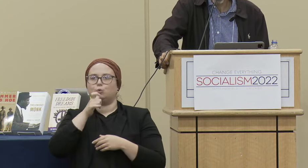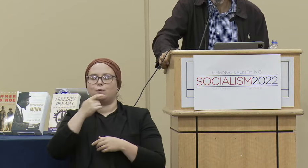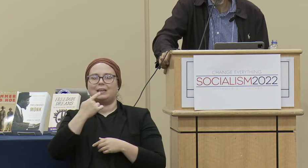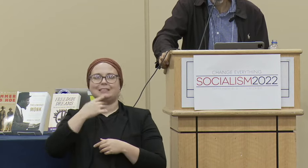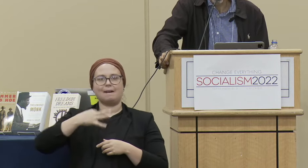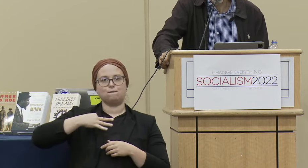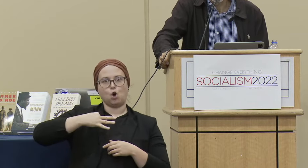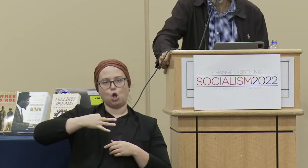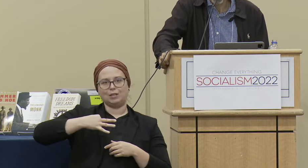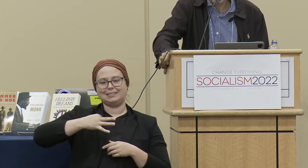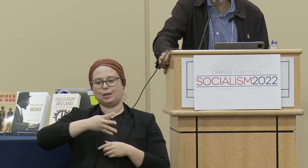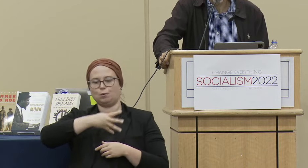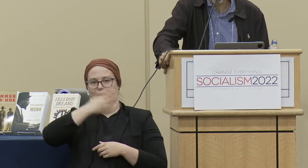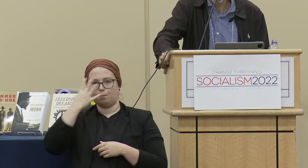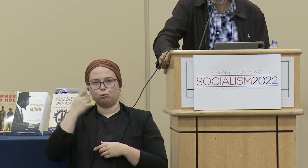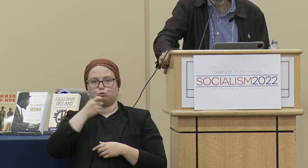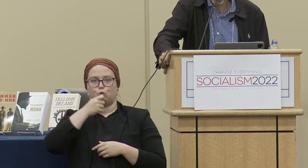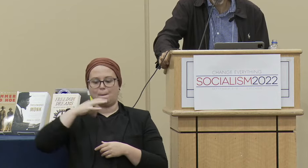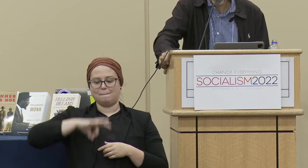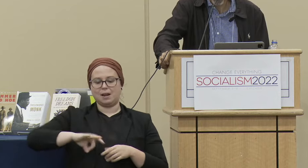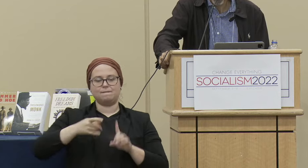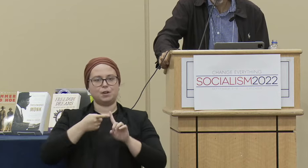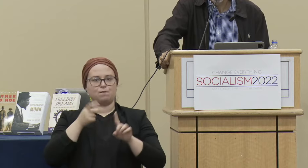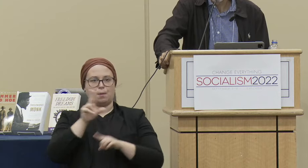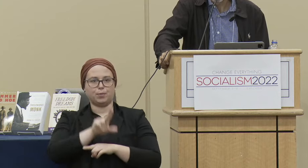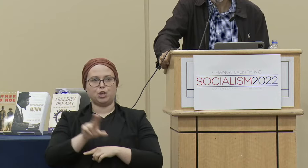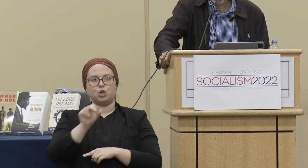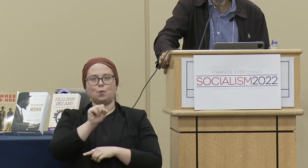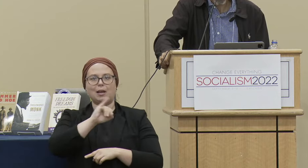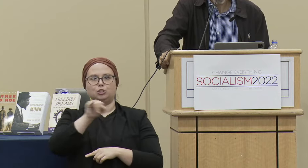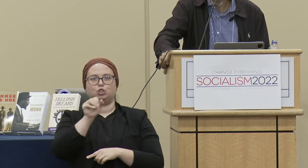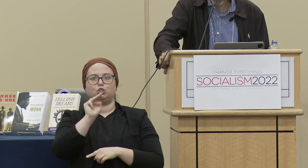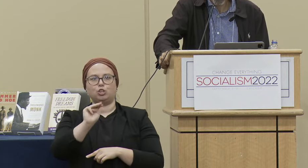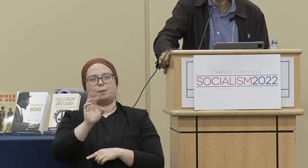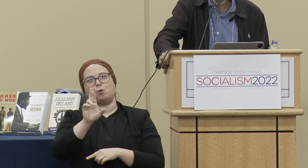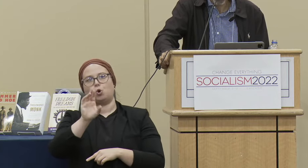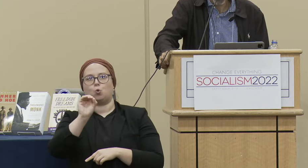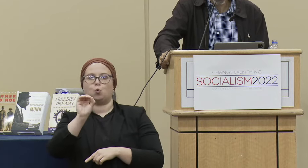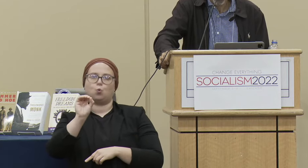dismiss Asian Americans, for example, which they deem voluntary immigrants who directly benefited from the